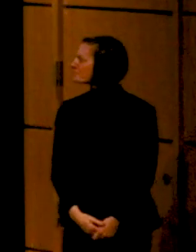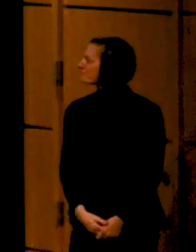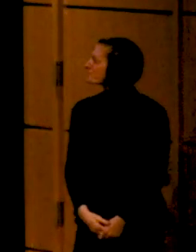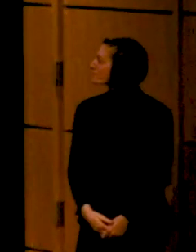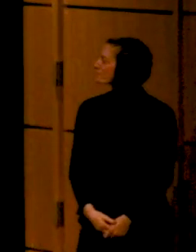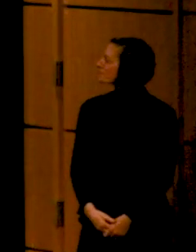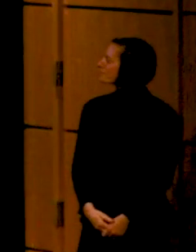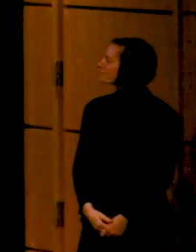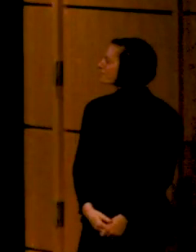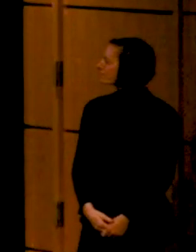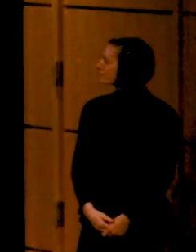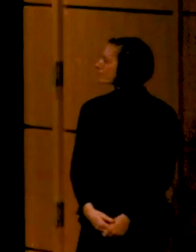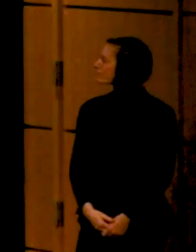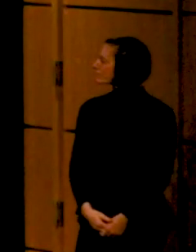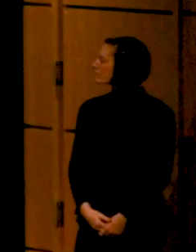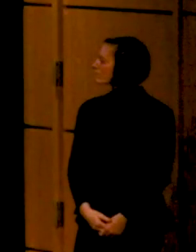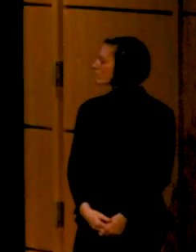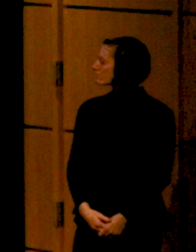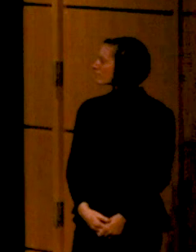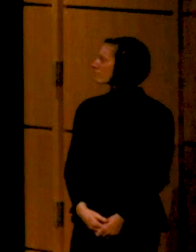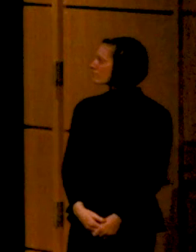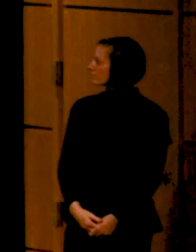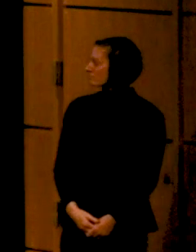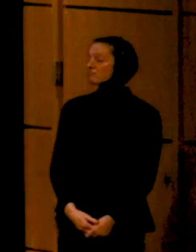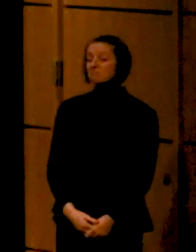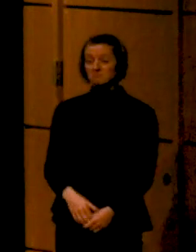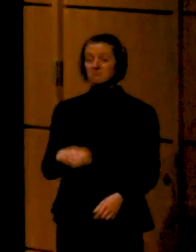Visitors to the area also portrayed Mount St. Helens, here you have the great American